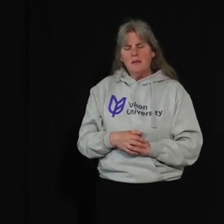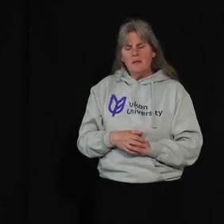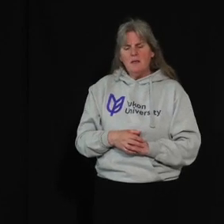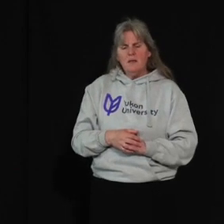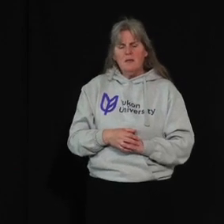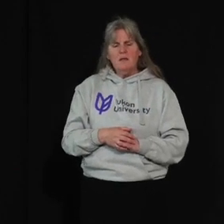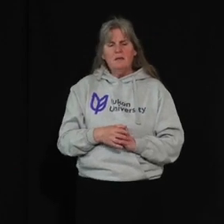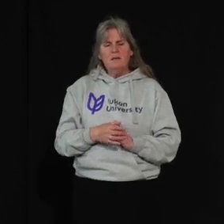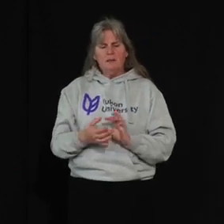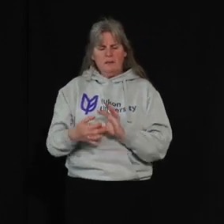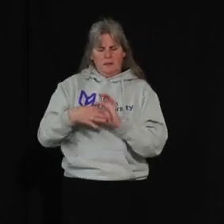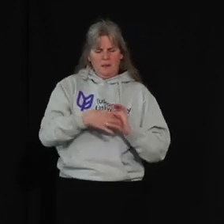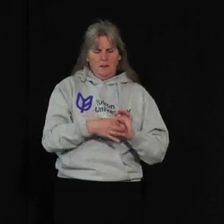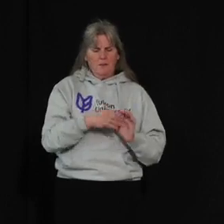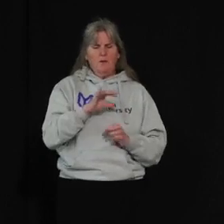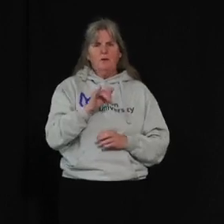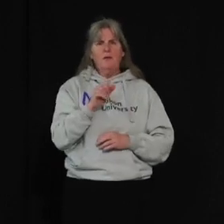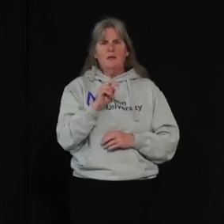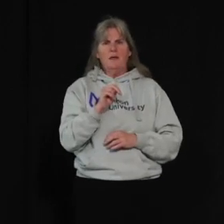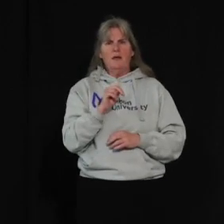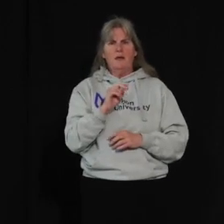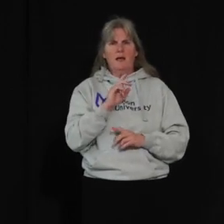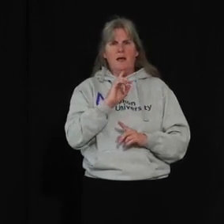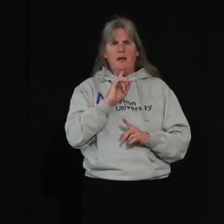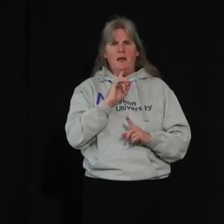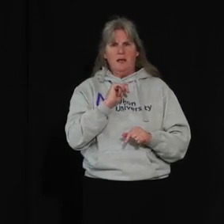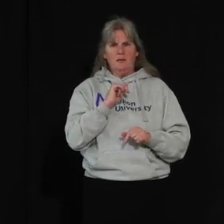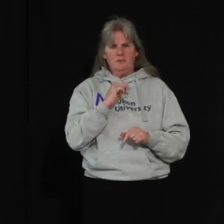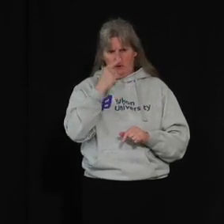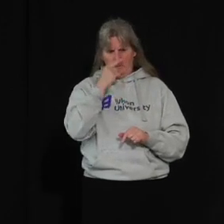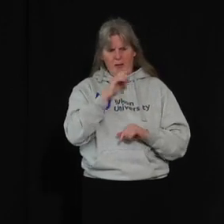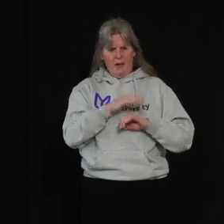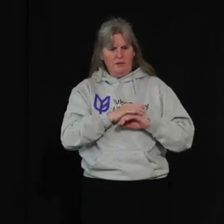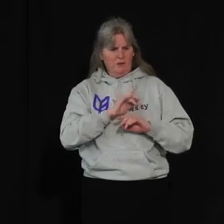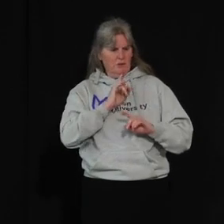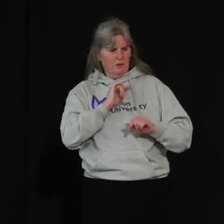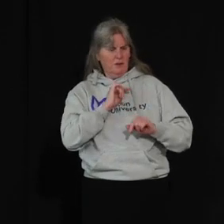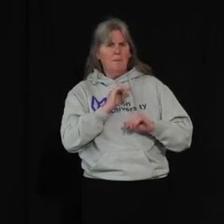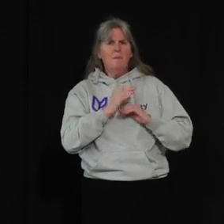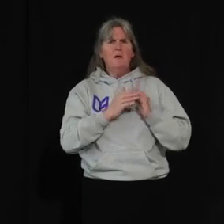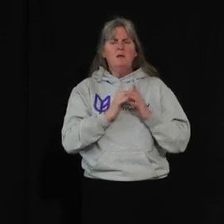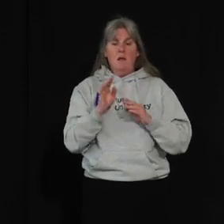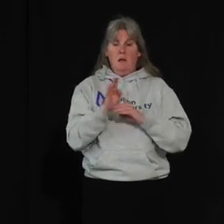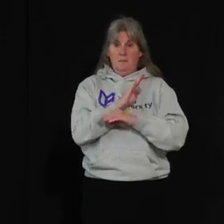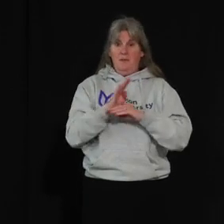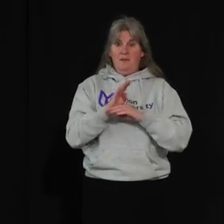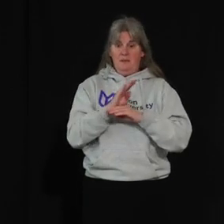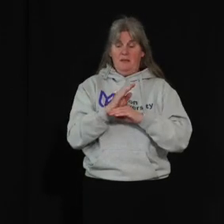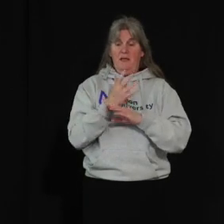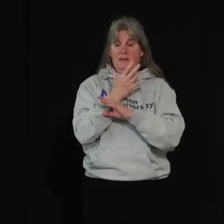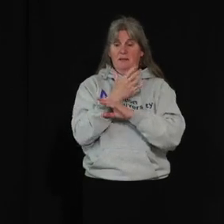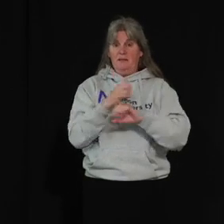I'm wondering, just to go back to Claudiane's question, perhaps it was answered in which case I would ask for a quote in English.